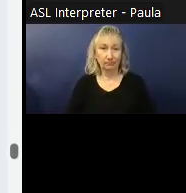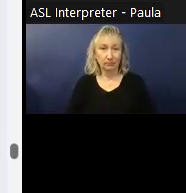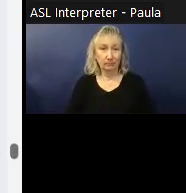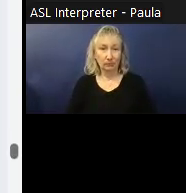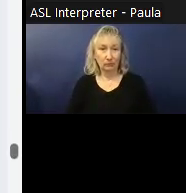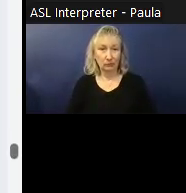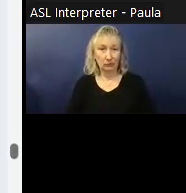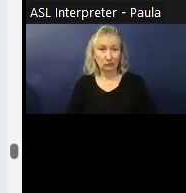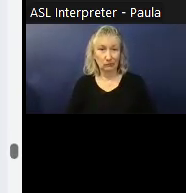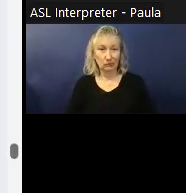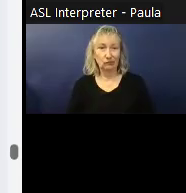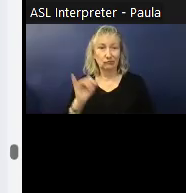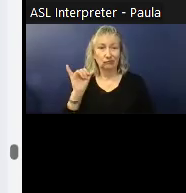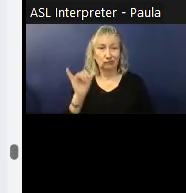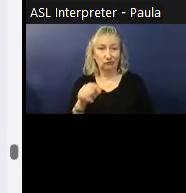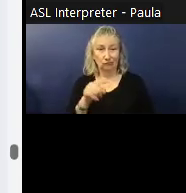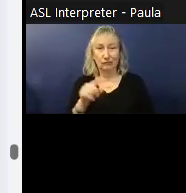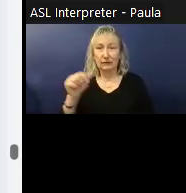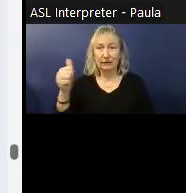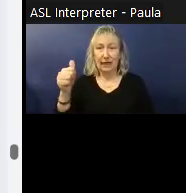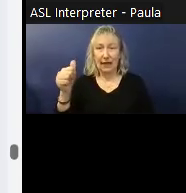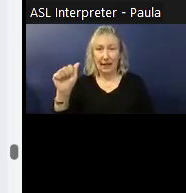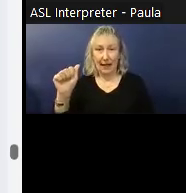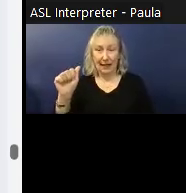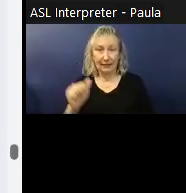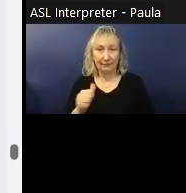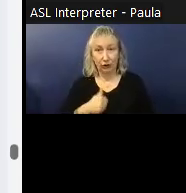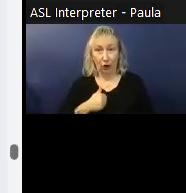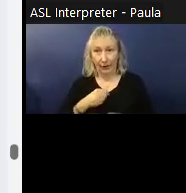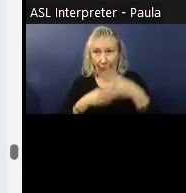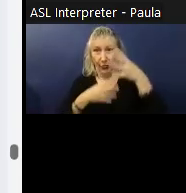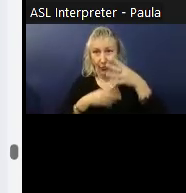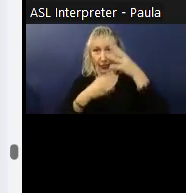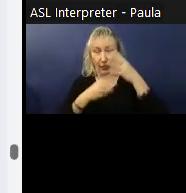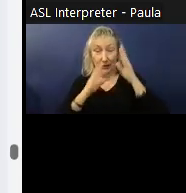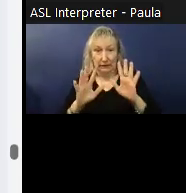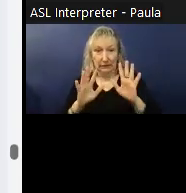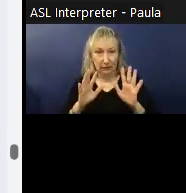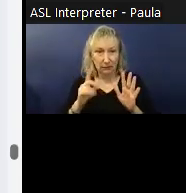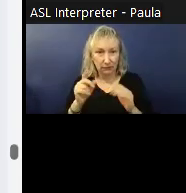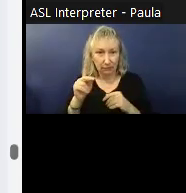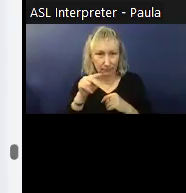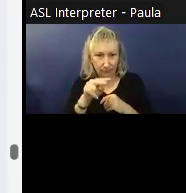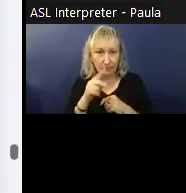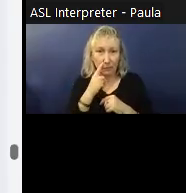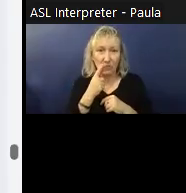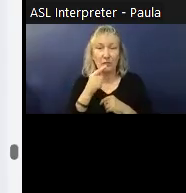10A So you will see we've removed from the final review process that the